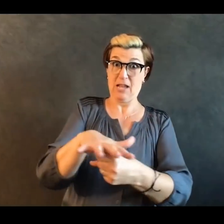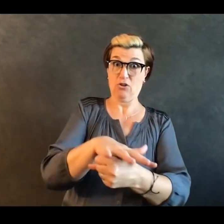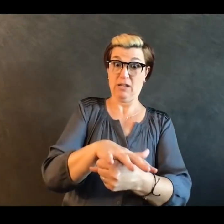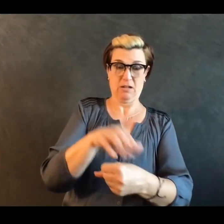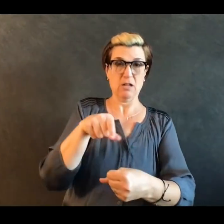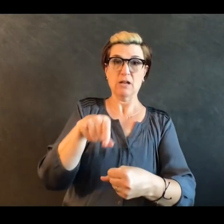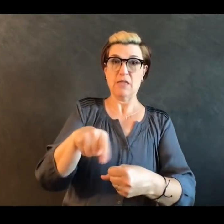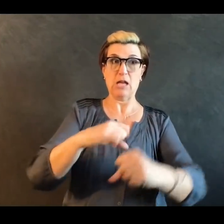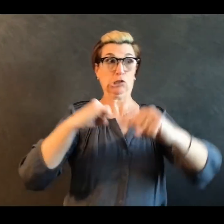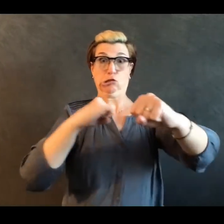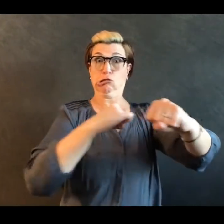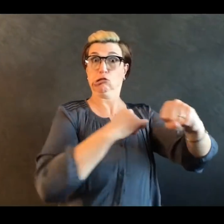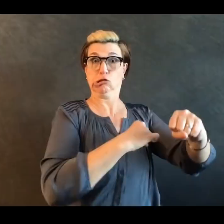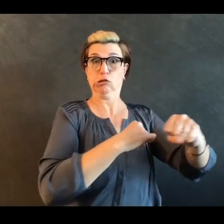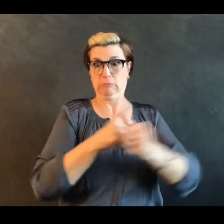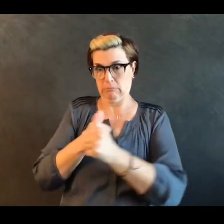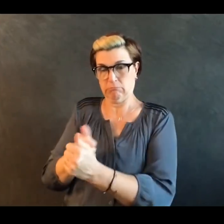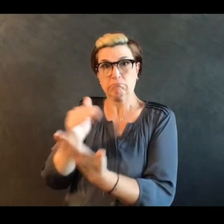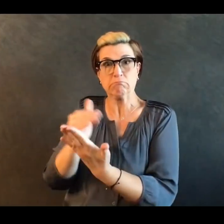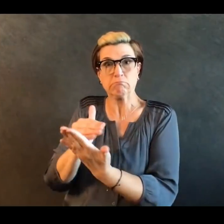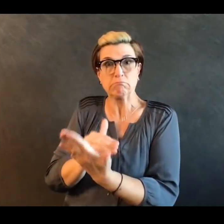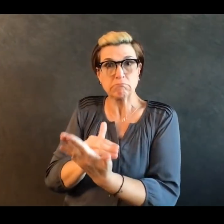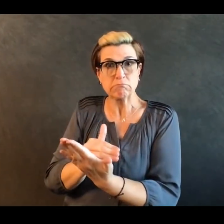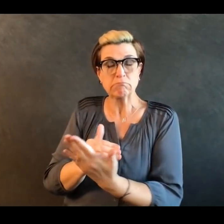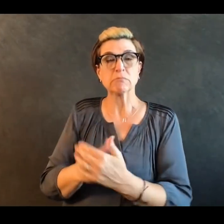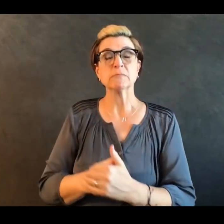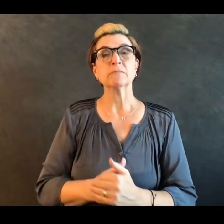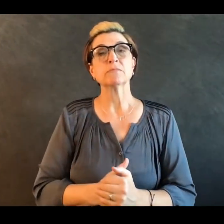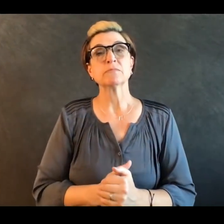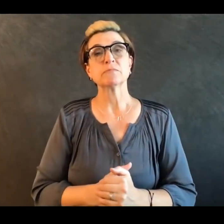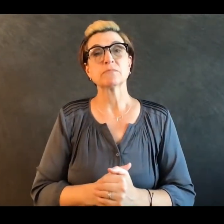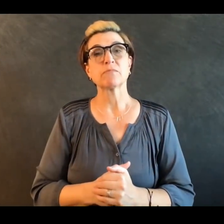suggested when we unveil the guidelines that the team has been working to